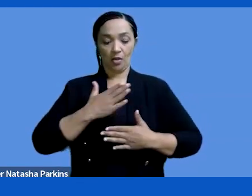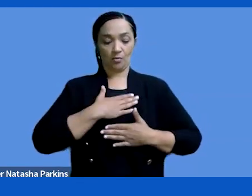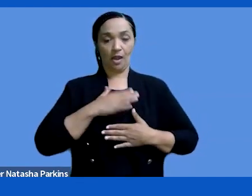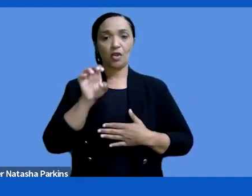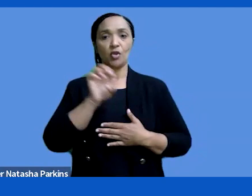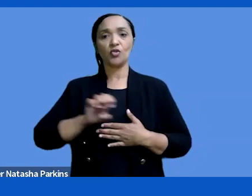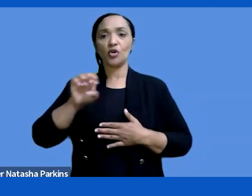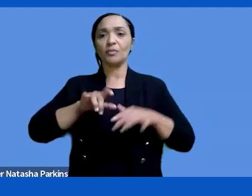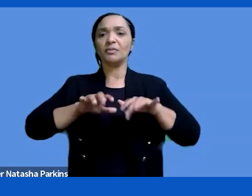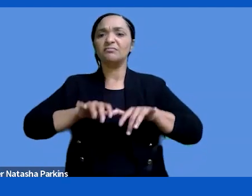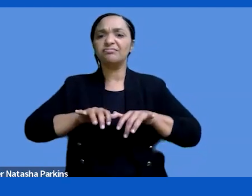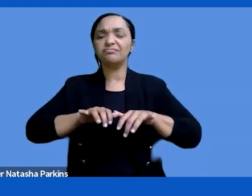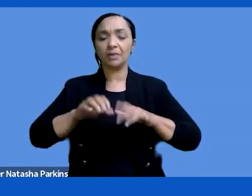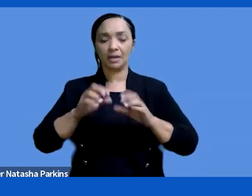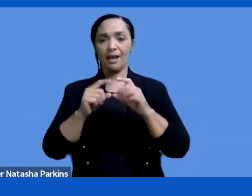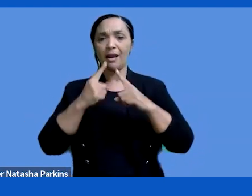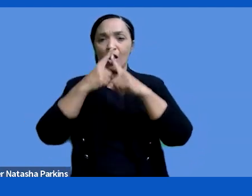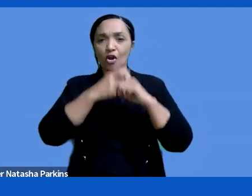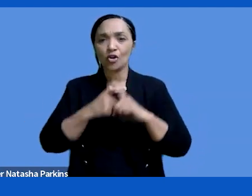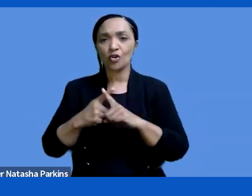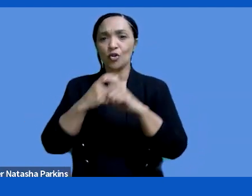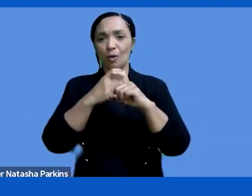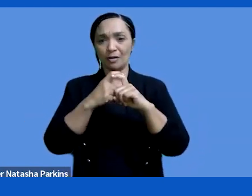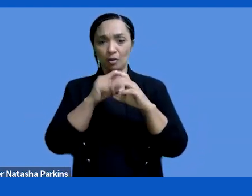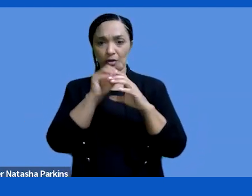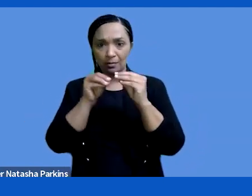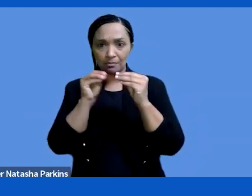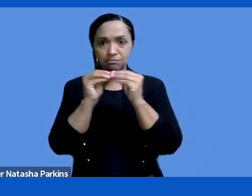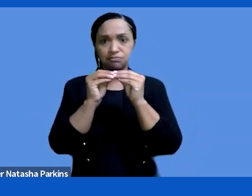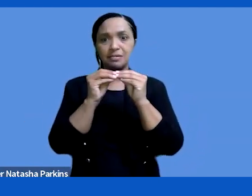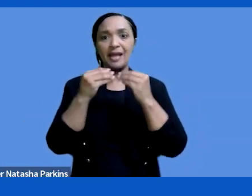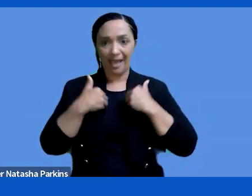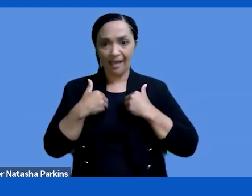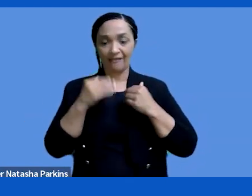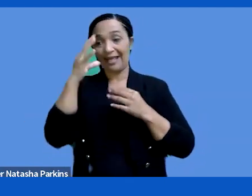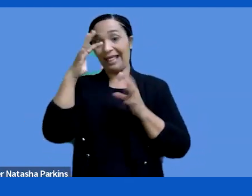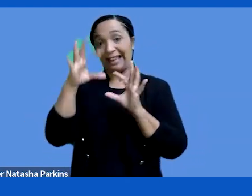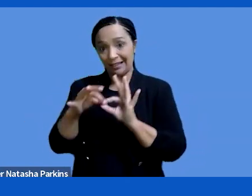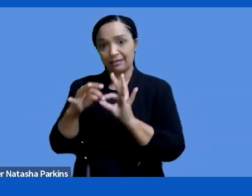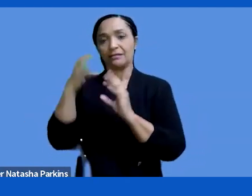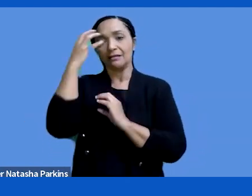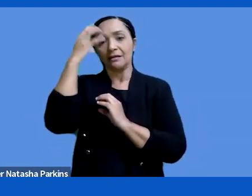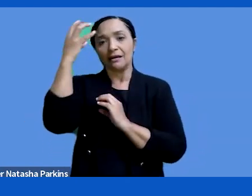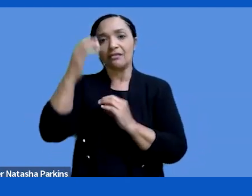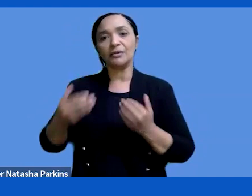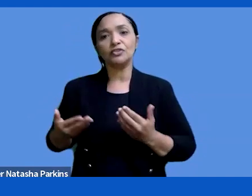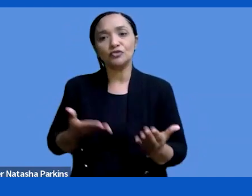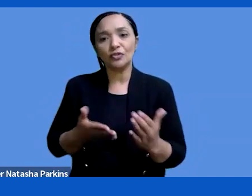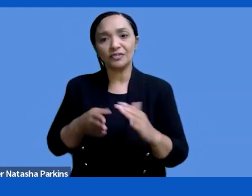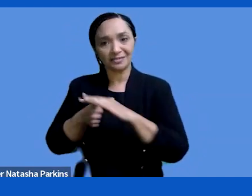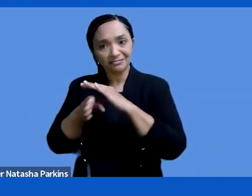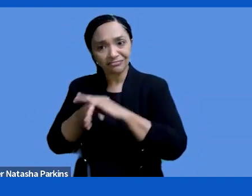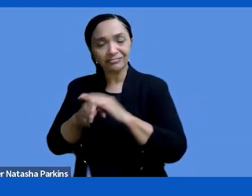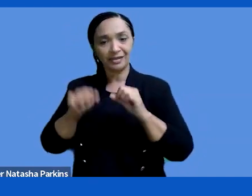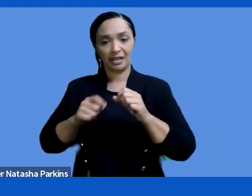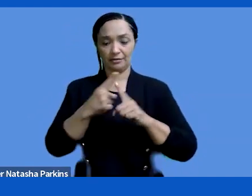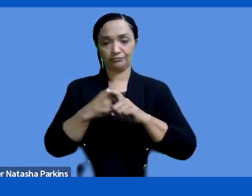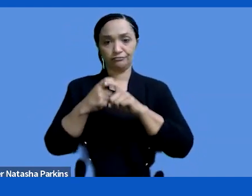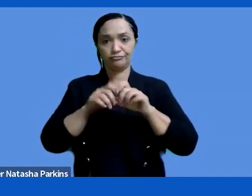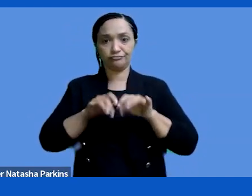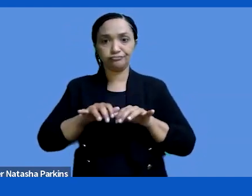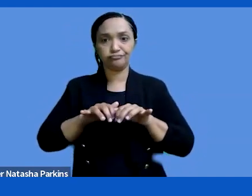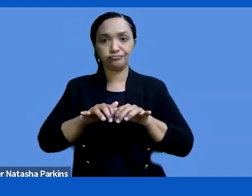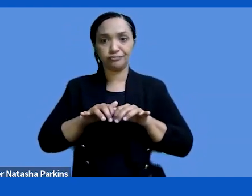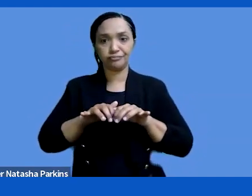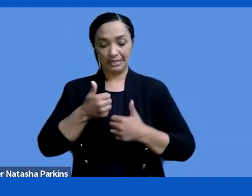the most ambitious EU e-Government initiatives to digitalize public administration. It helps reduce